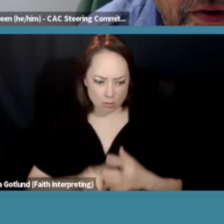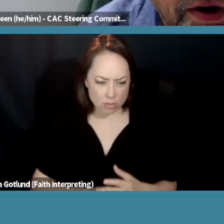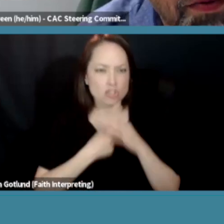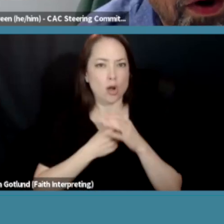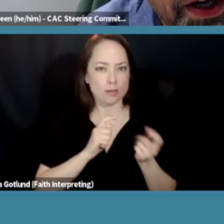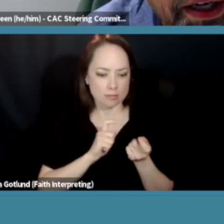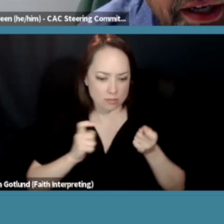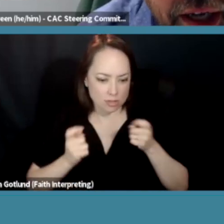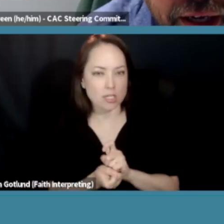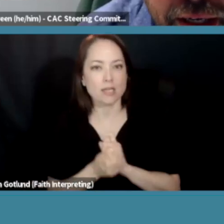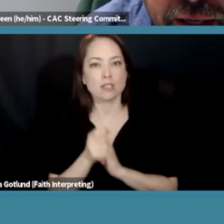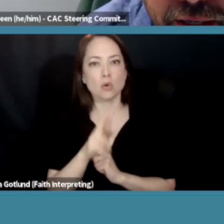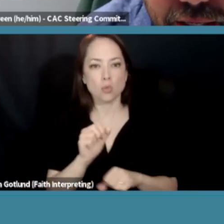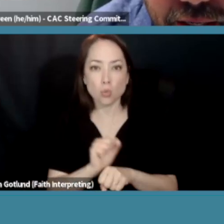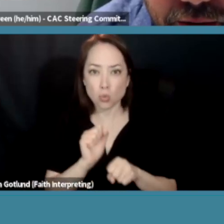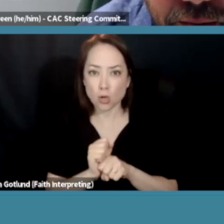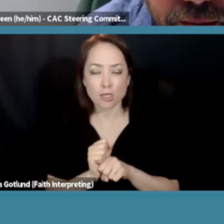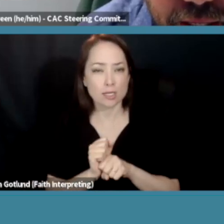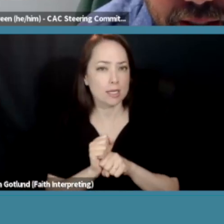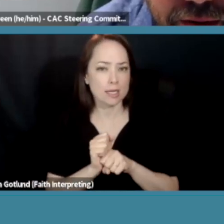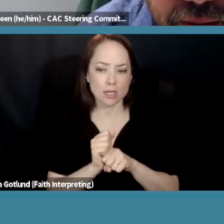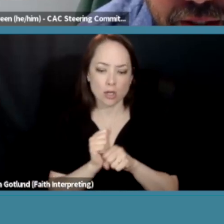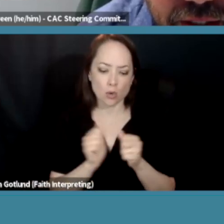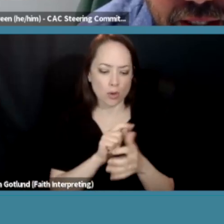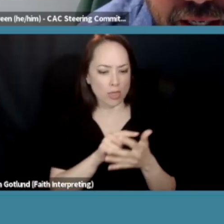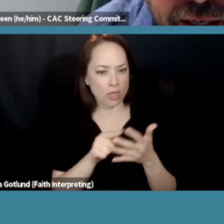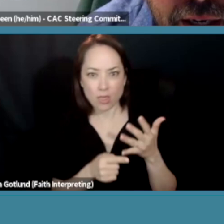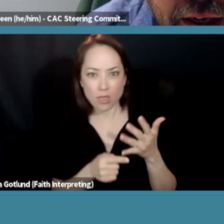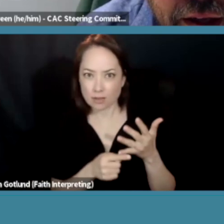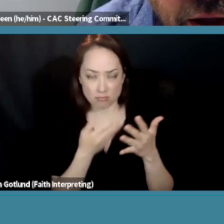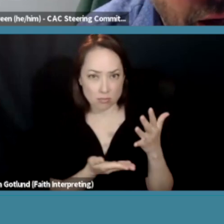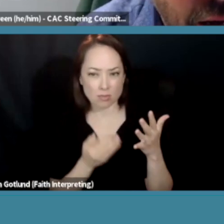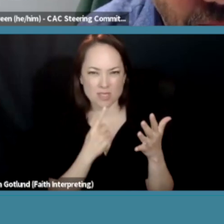or working in any of the things that we've mentioned today,